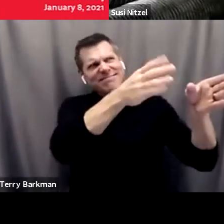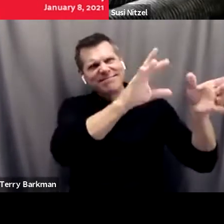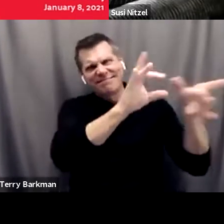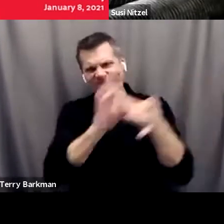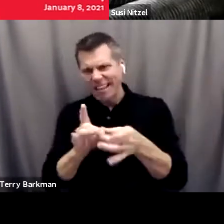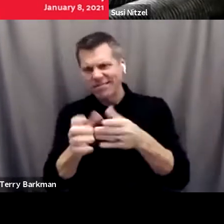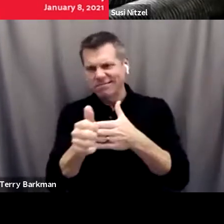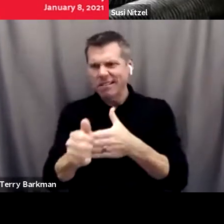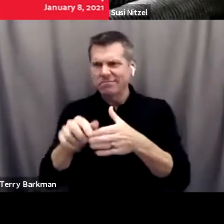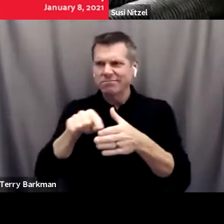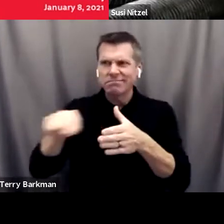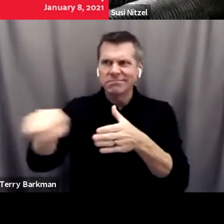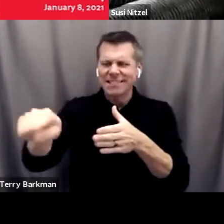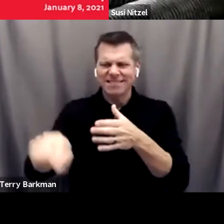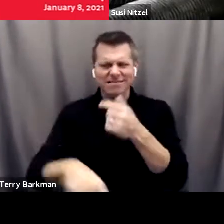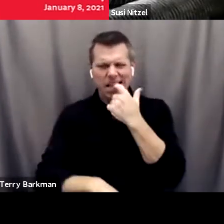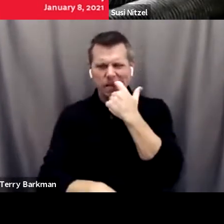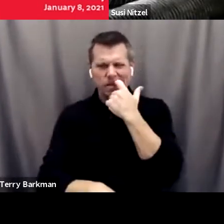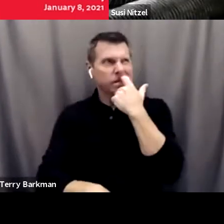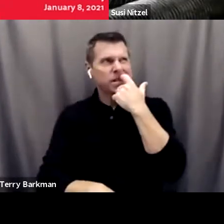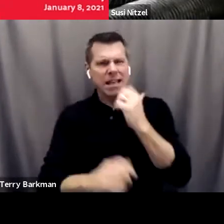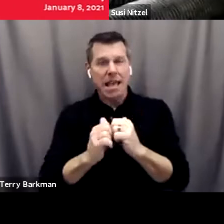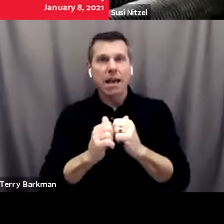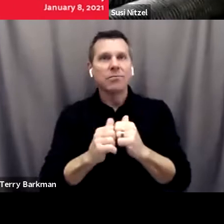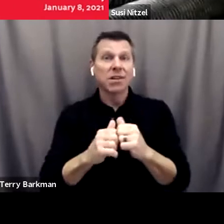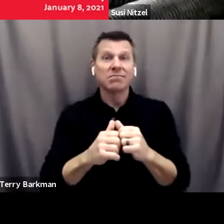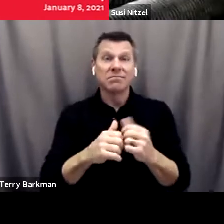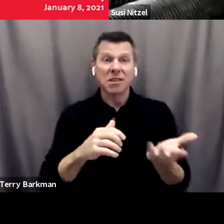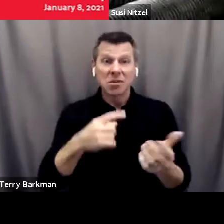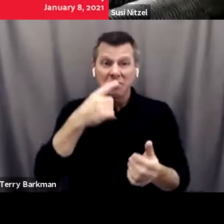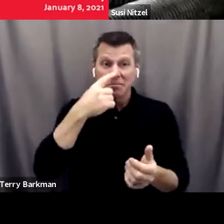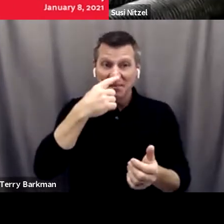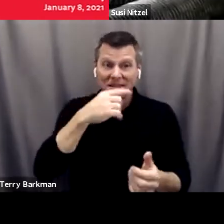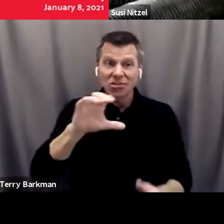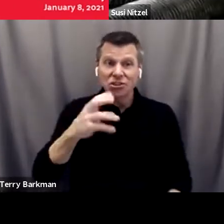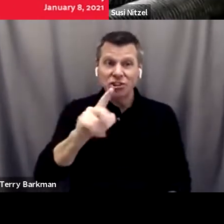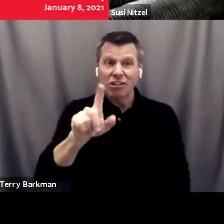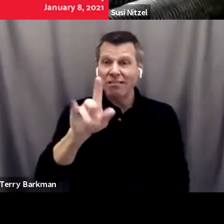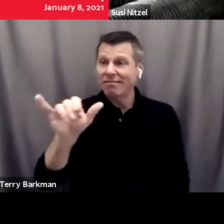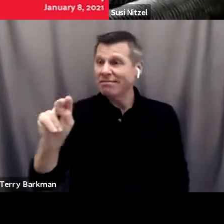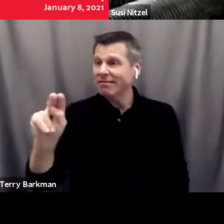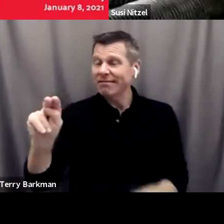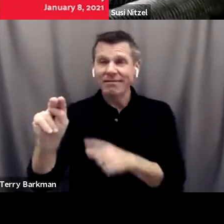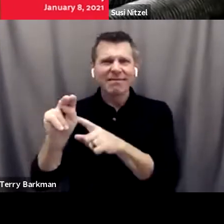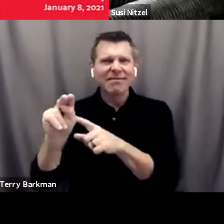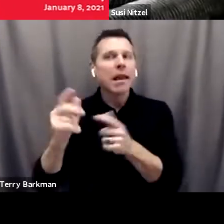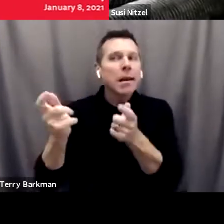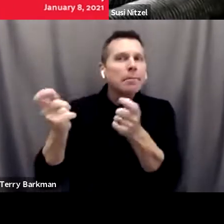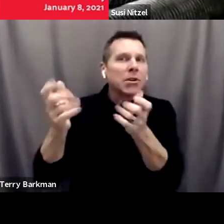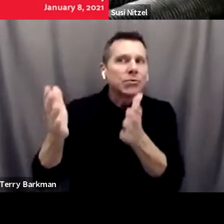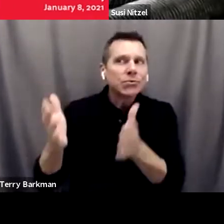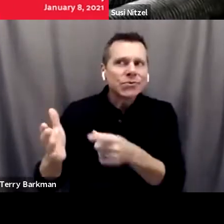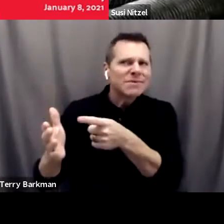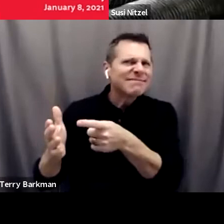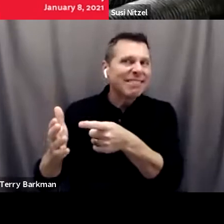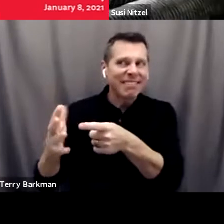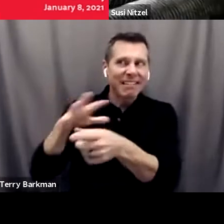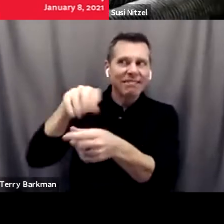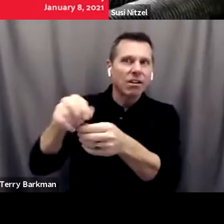our roles, and so sherlyn want to start talking about how do managers you think fit into Guided Pathways implementation.